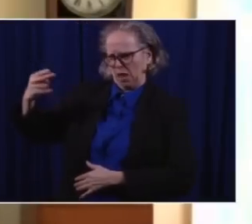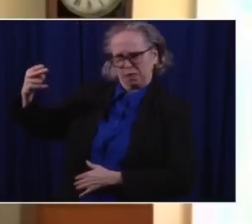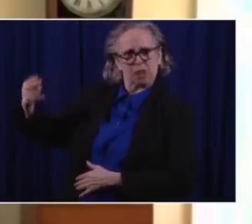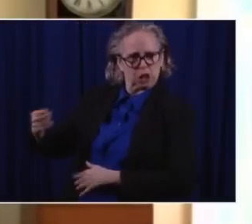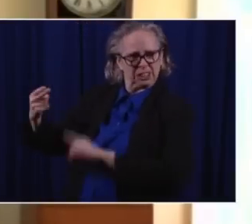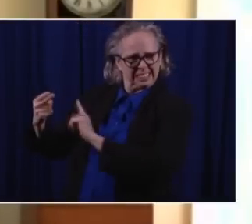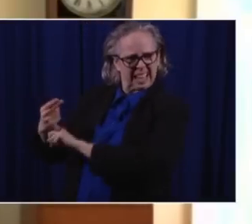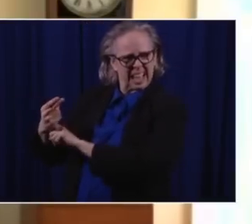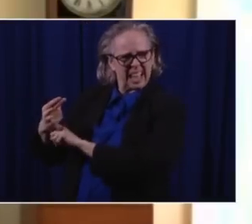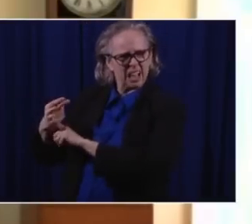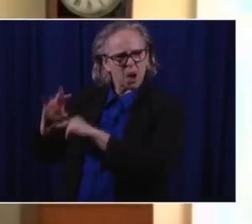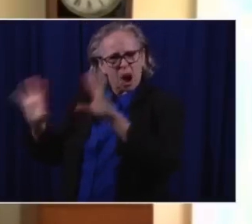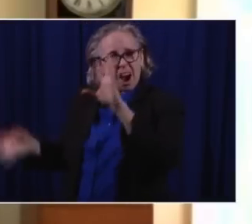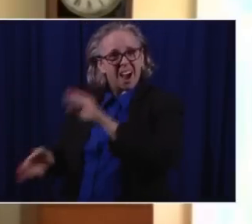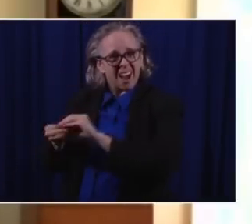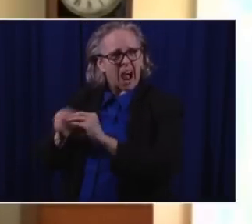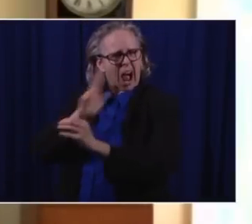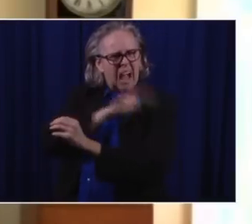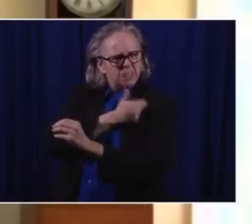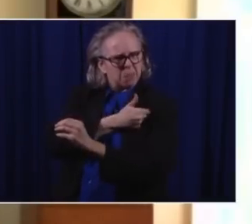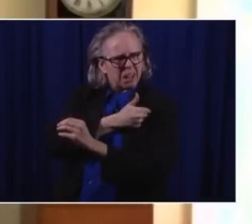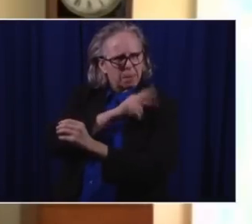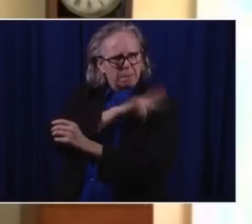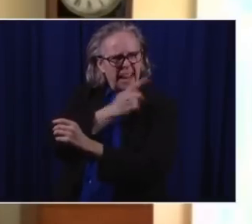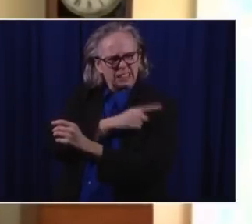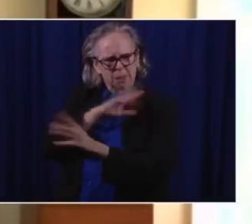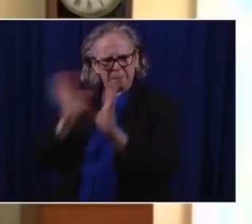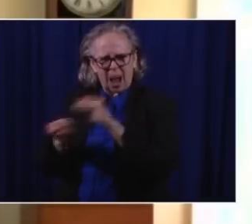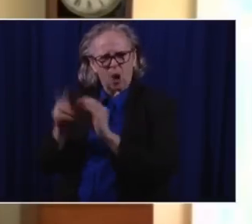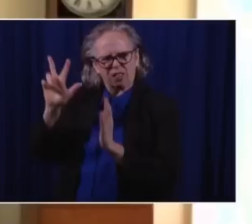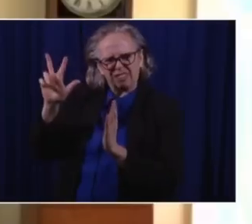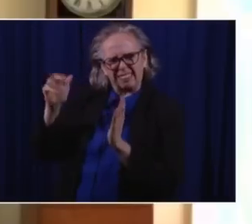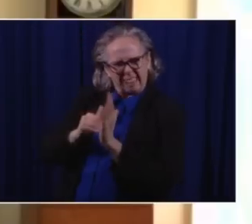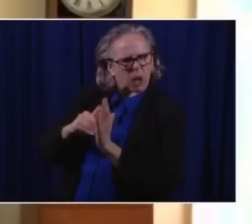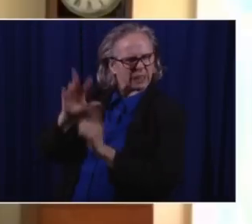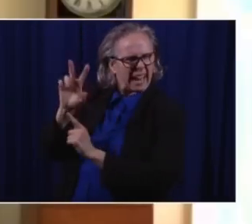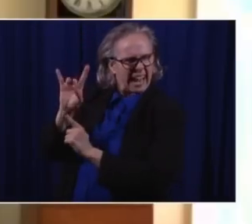every every single day. At the press conference on Thursday I know that we had more than 3800